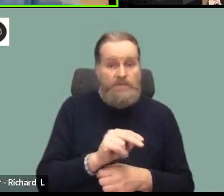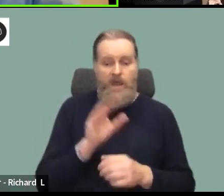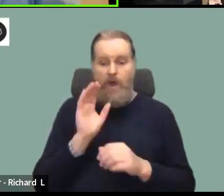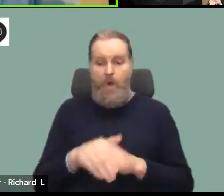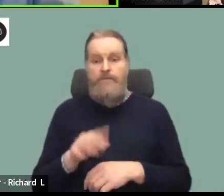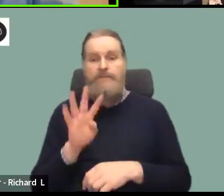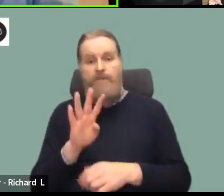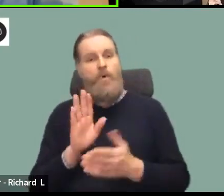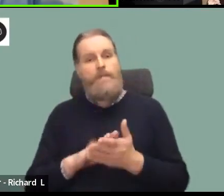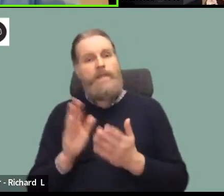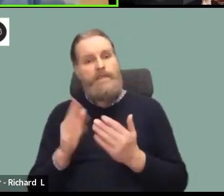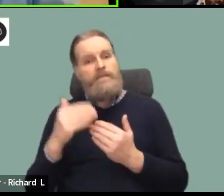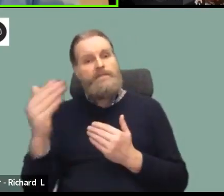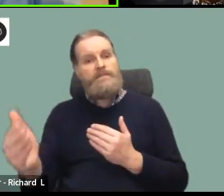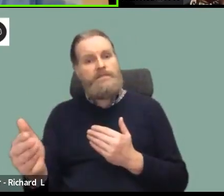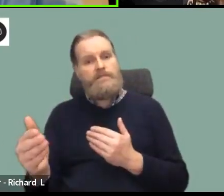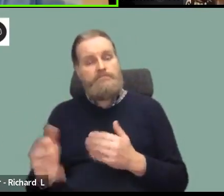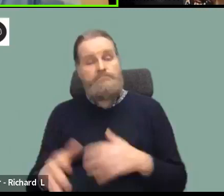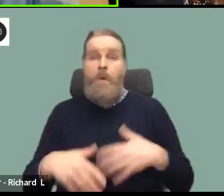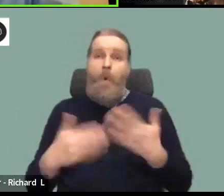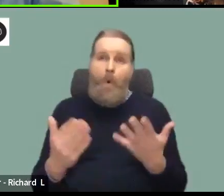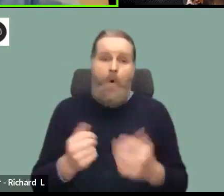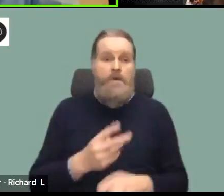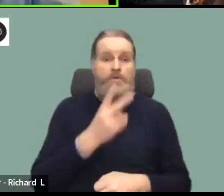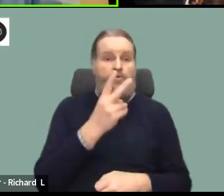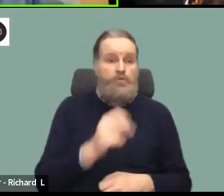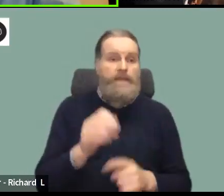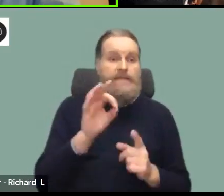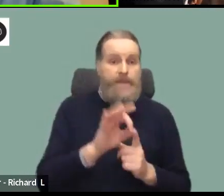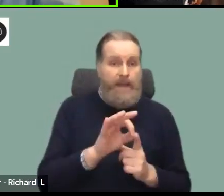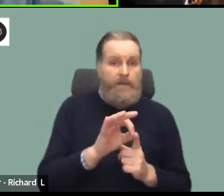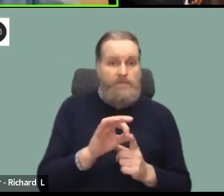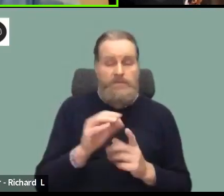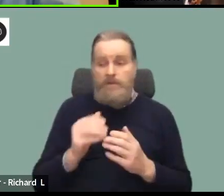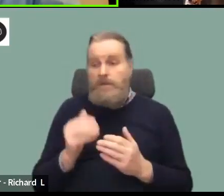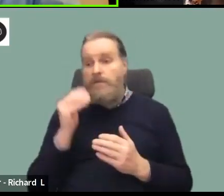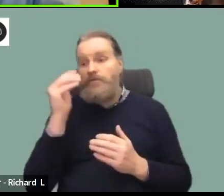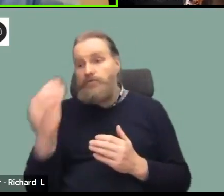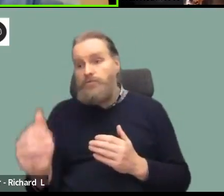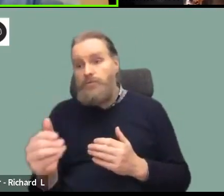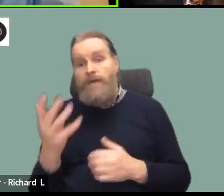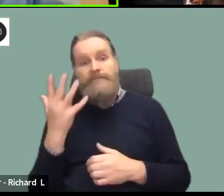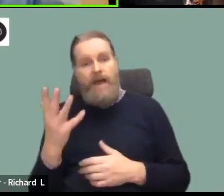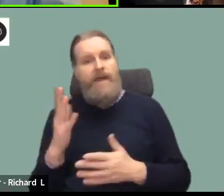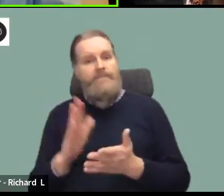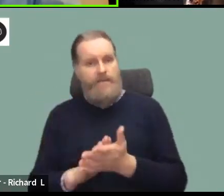month period. Now I don't dispute for a minute that Now I don't dispute for a minute that for a lot of people that will seem like money they do